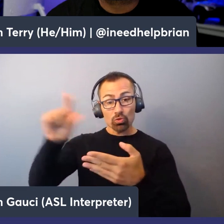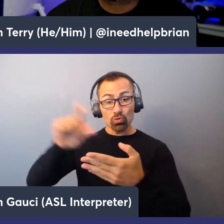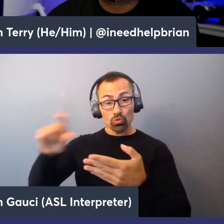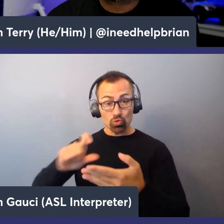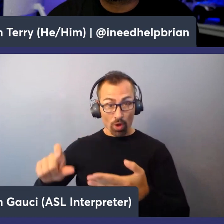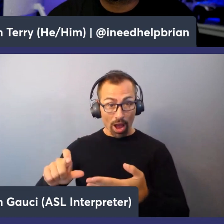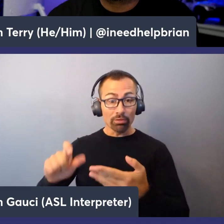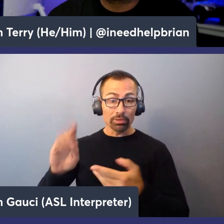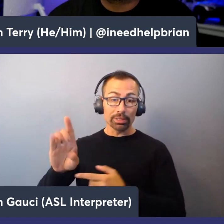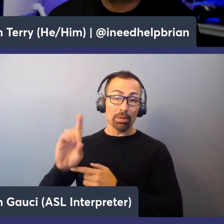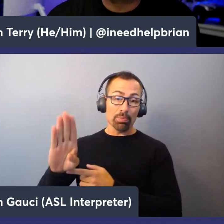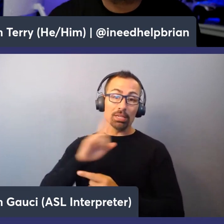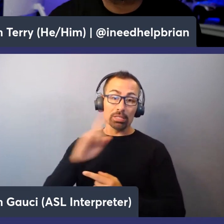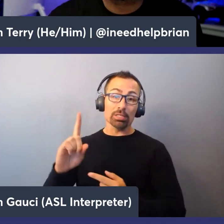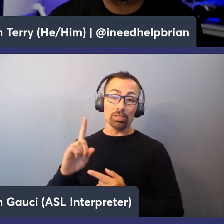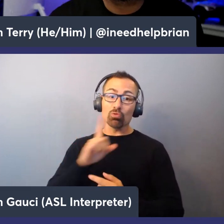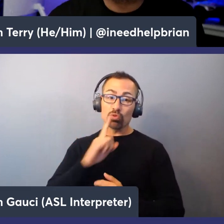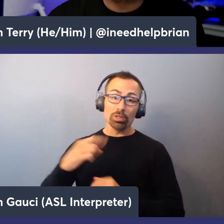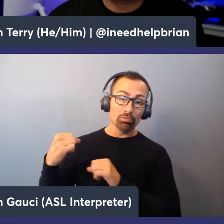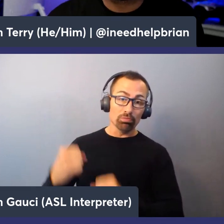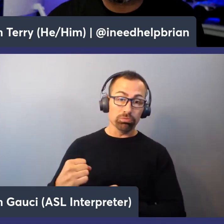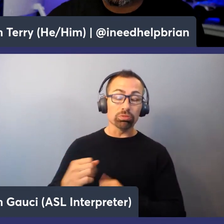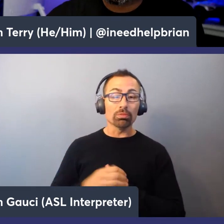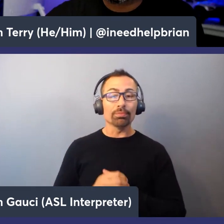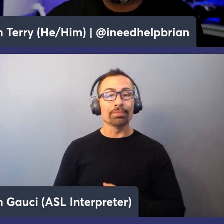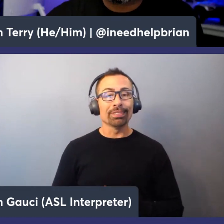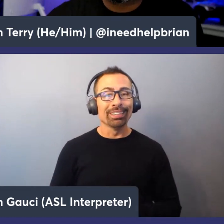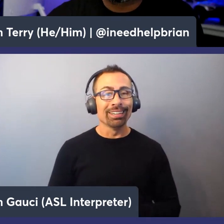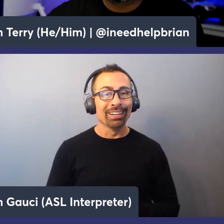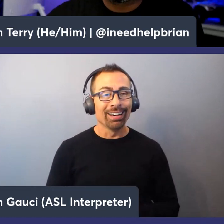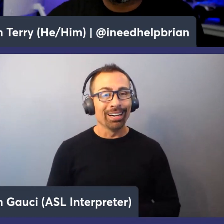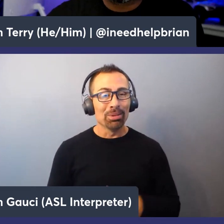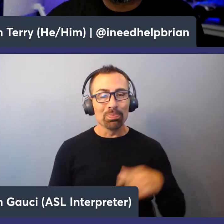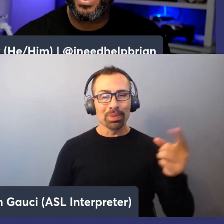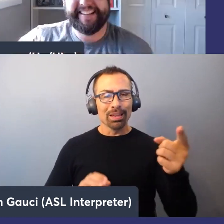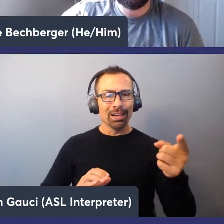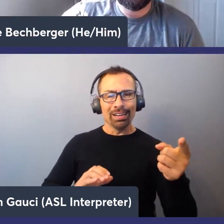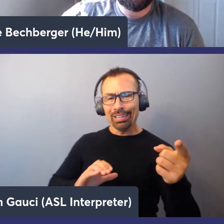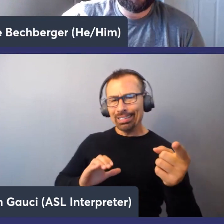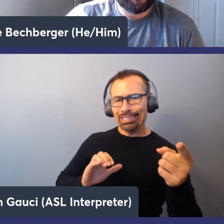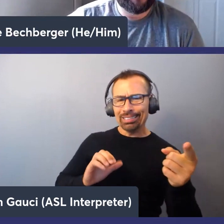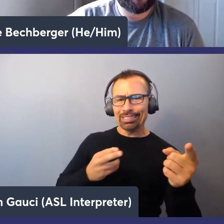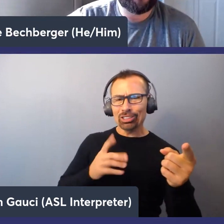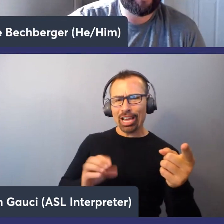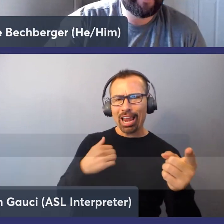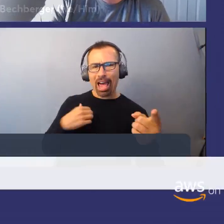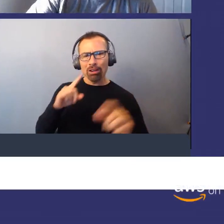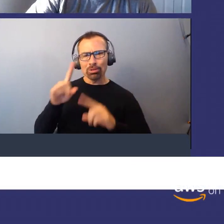People are already excited about some of the Neptune stuff. So I'm actually gonna move you up here real quick,